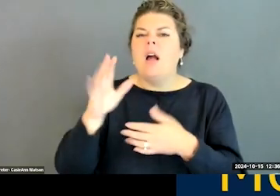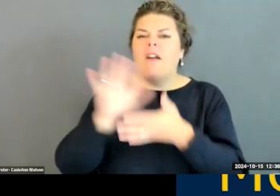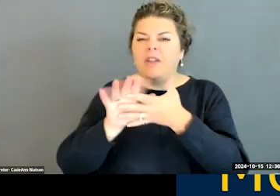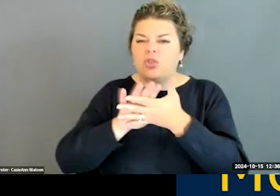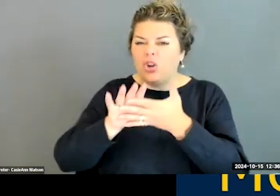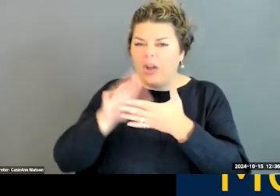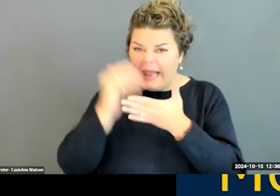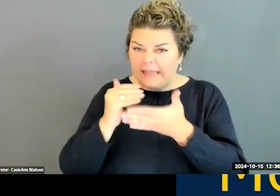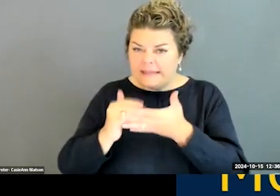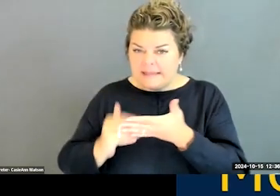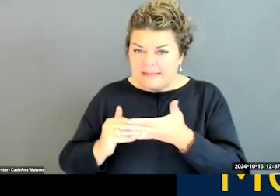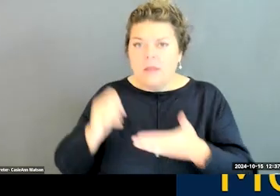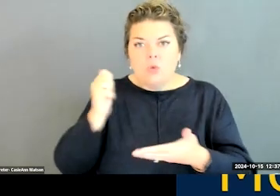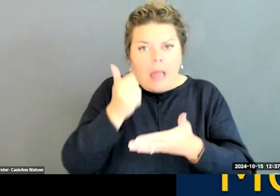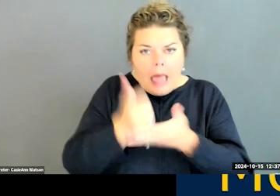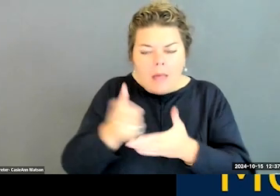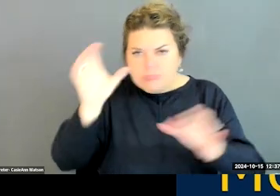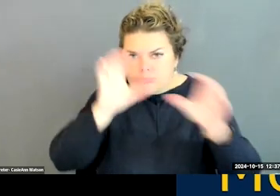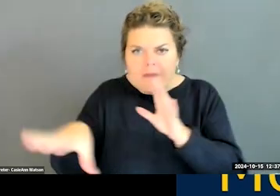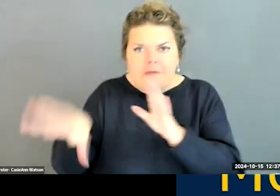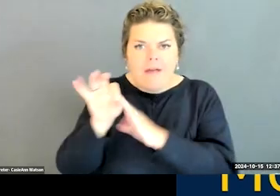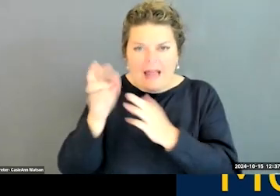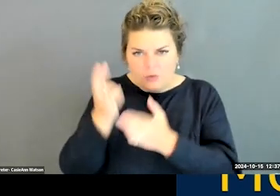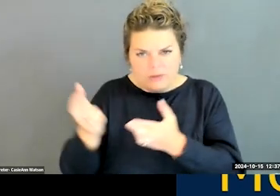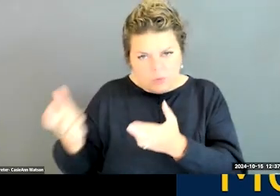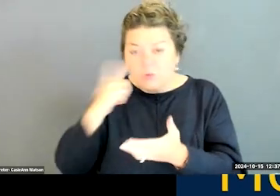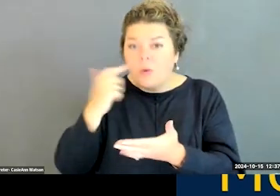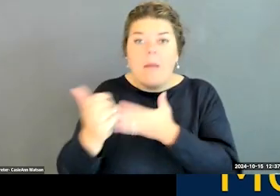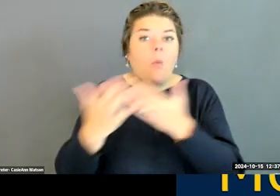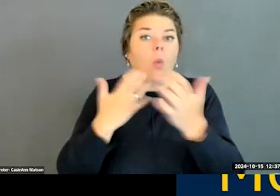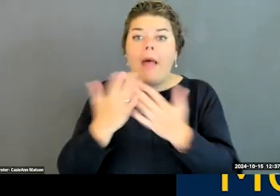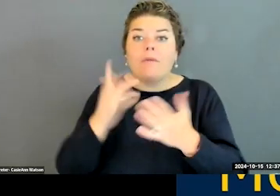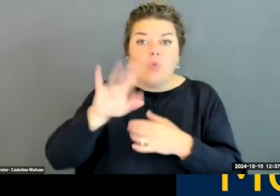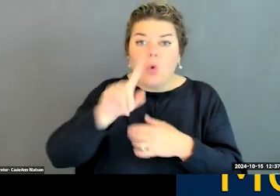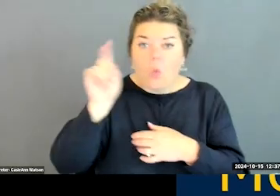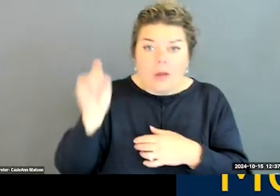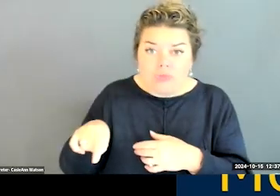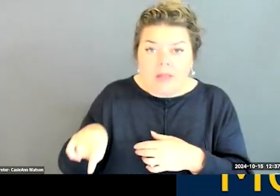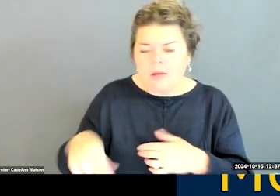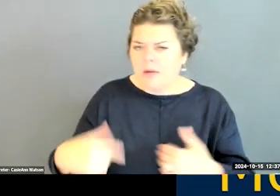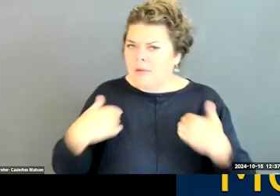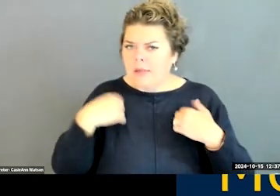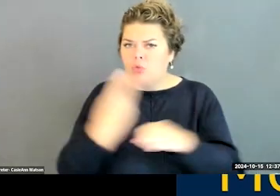to help you get to the correct party to help you with whatever question you might have. Like we mentioned, we have a YouTube channel